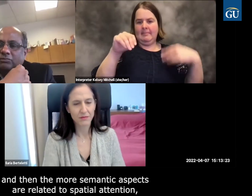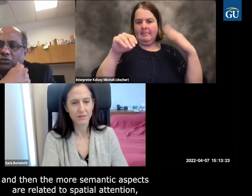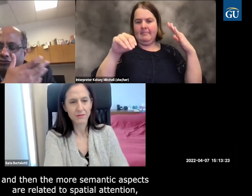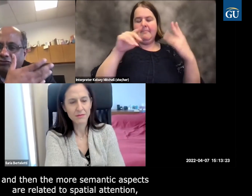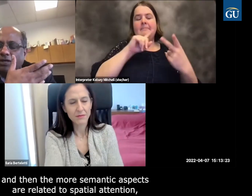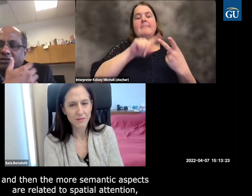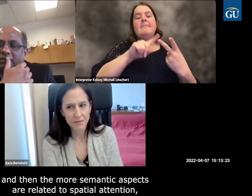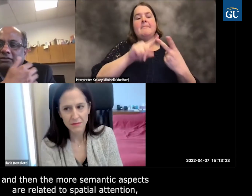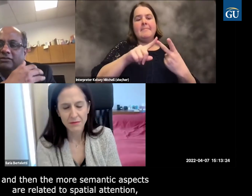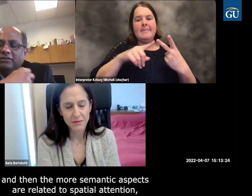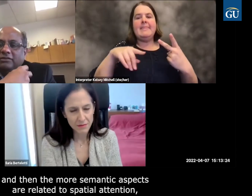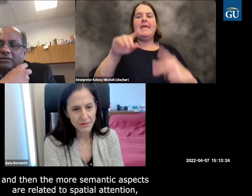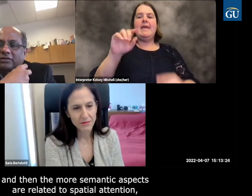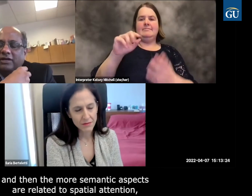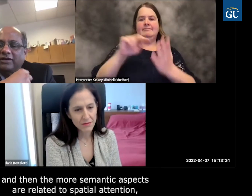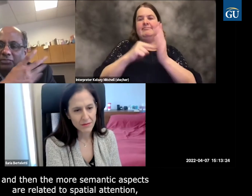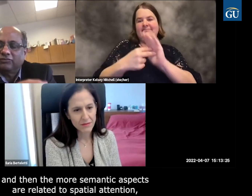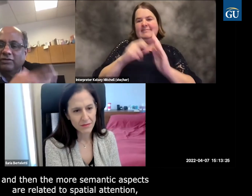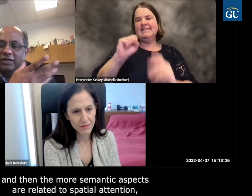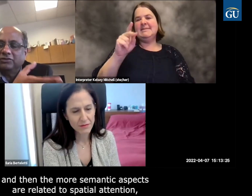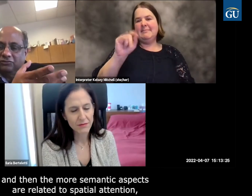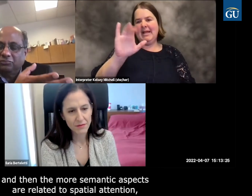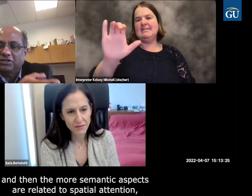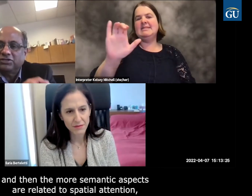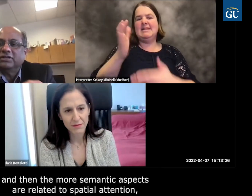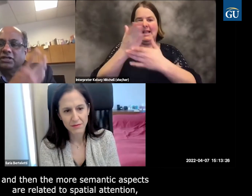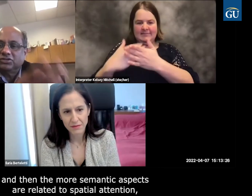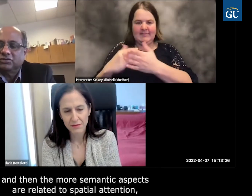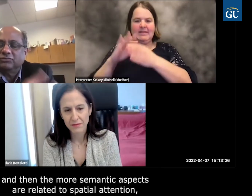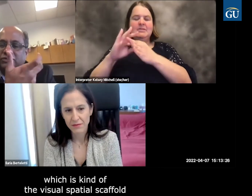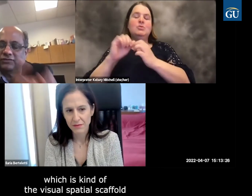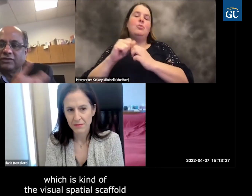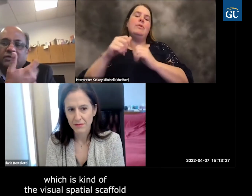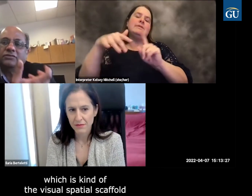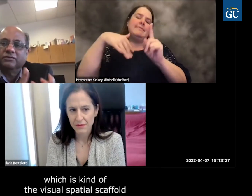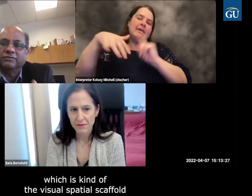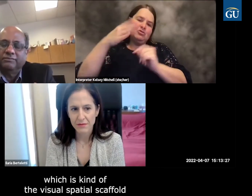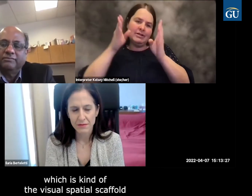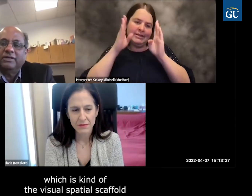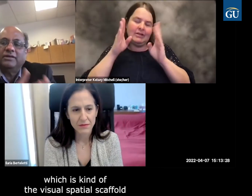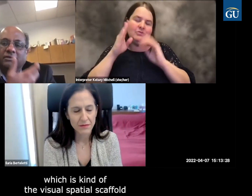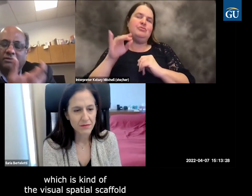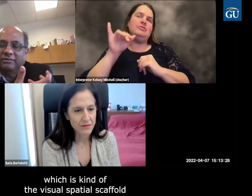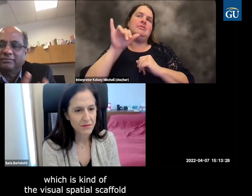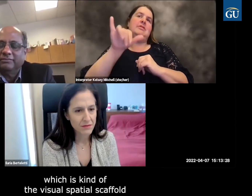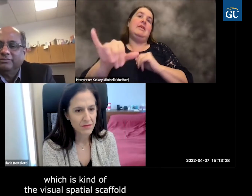more semantic uh aspects related to spatial attention